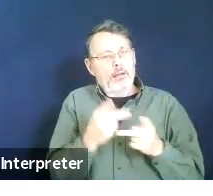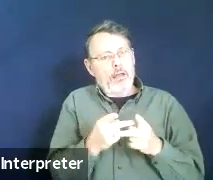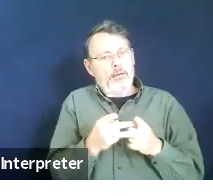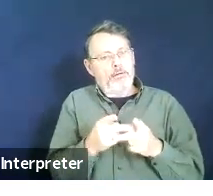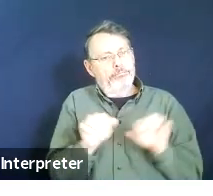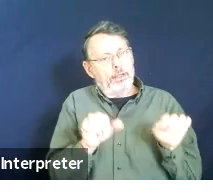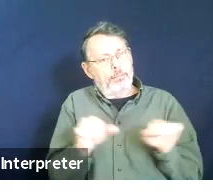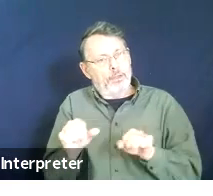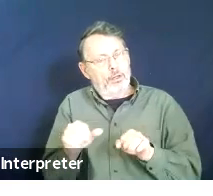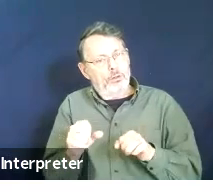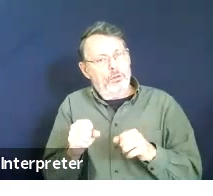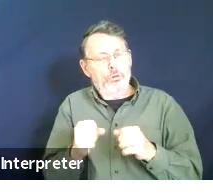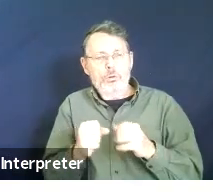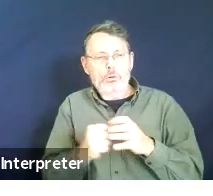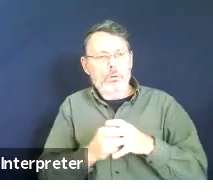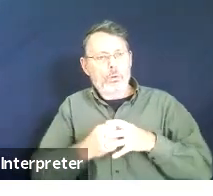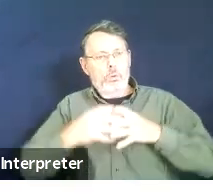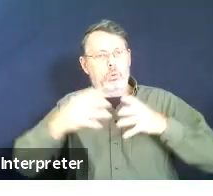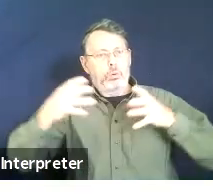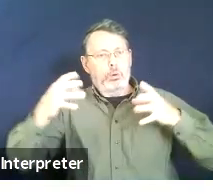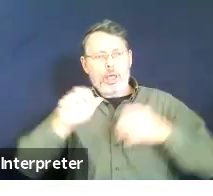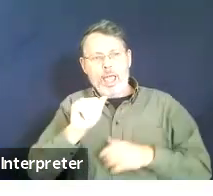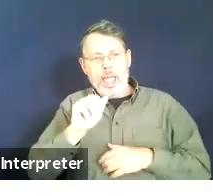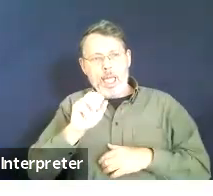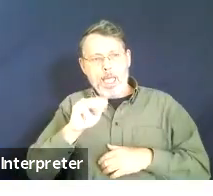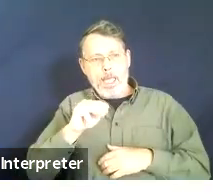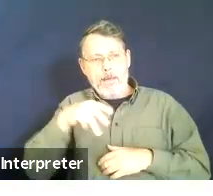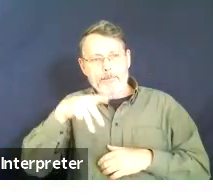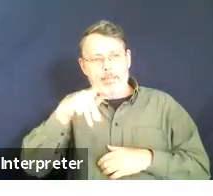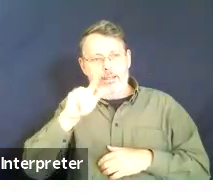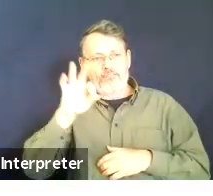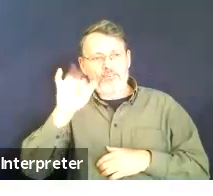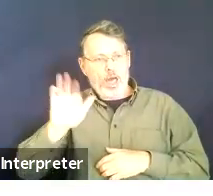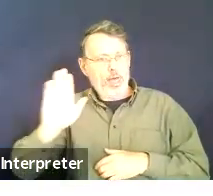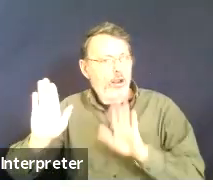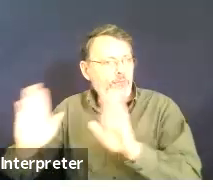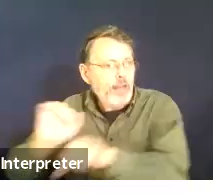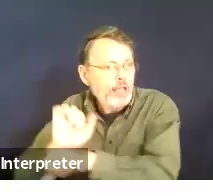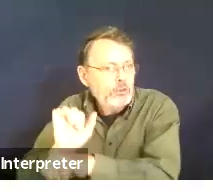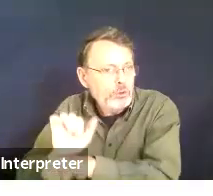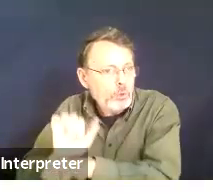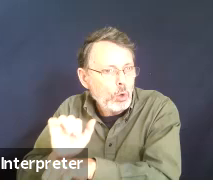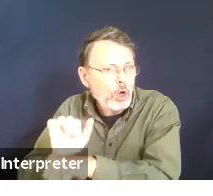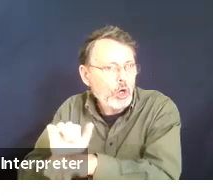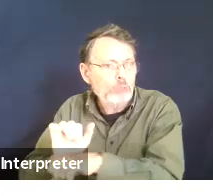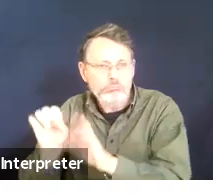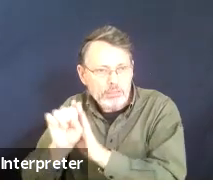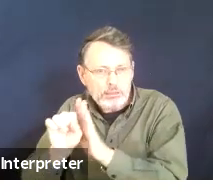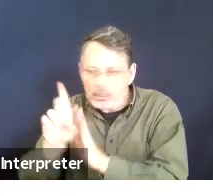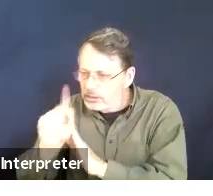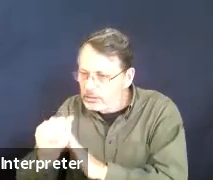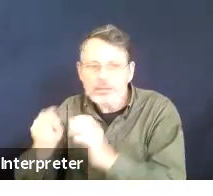to amplify the fantastic work that has been going on by state disability advisory groups and